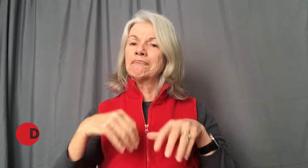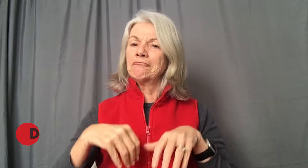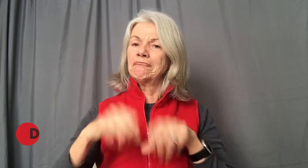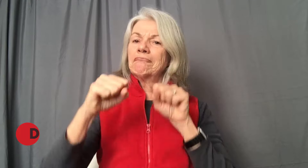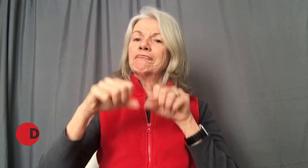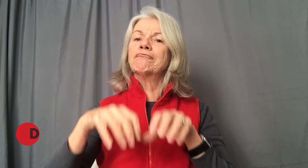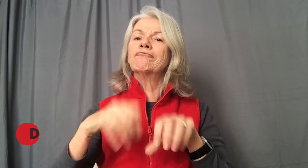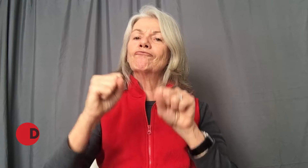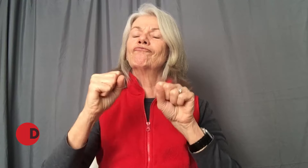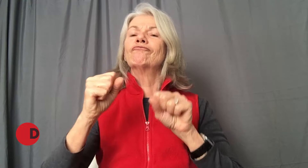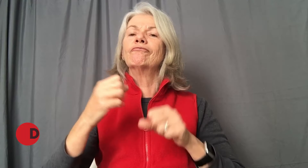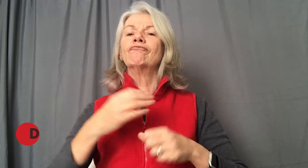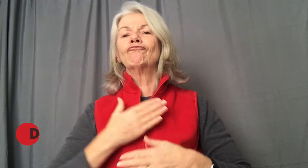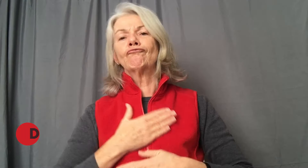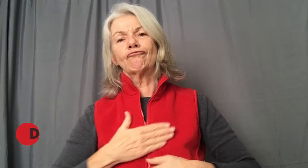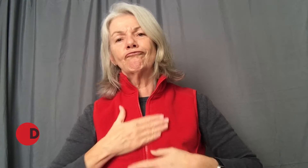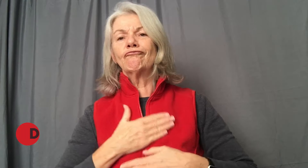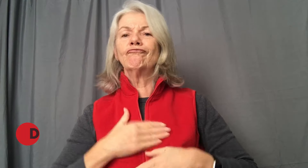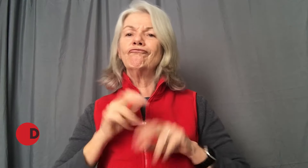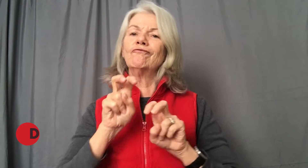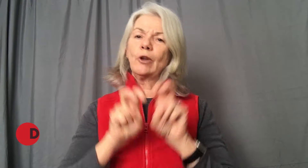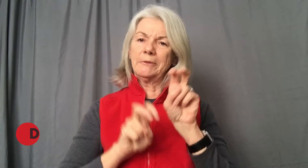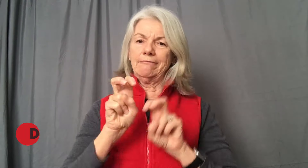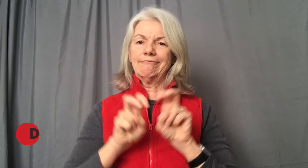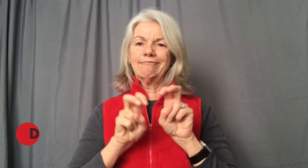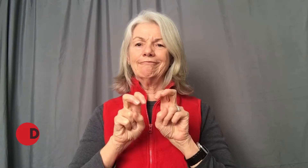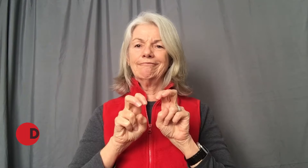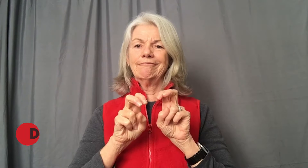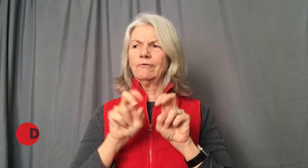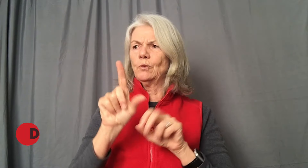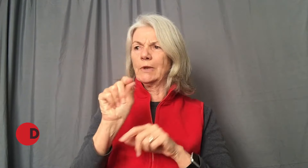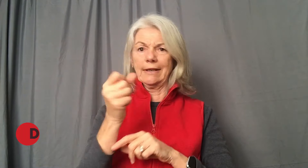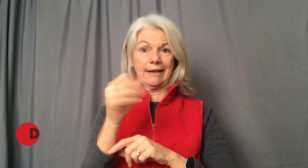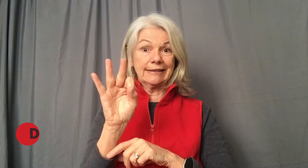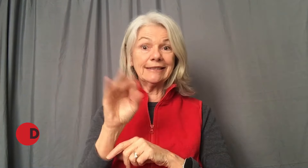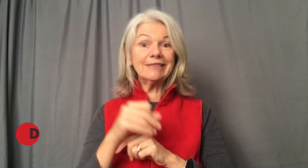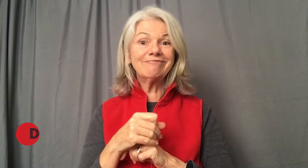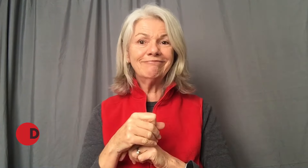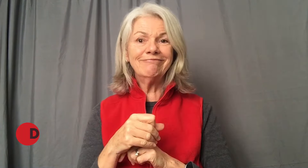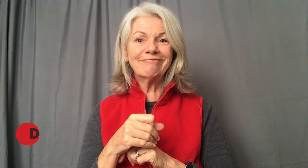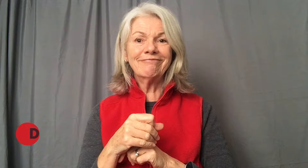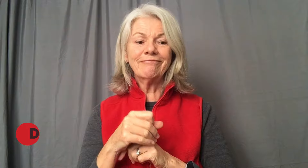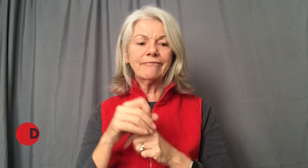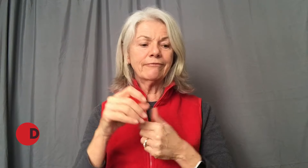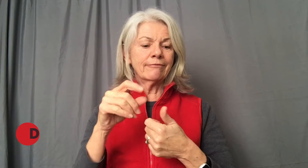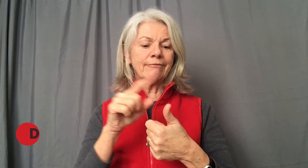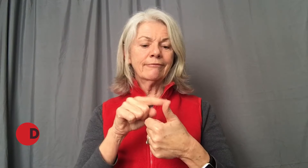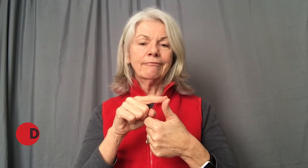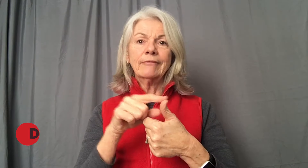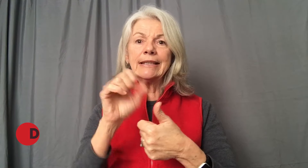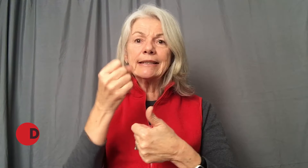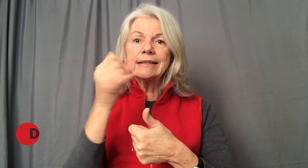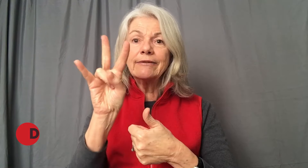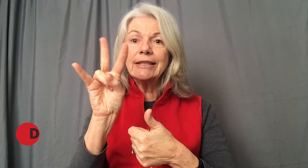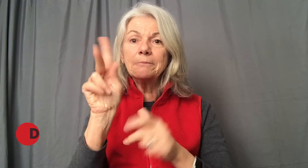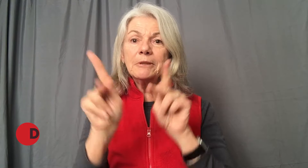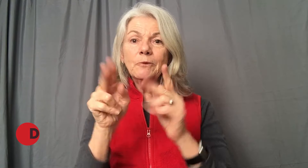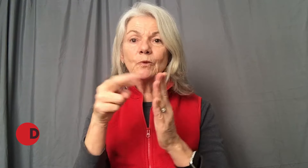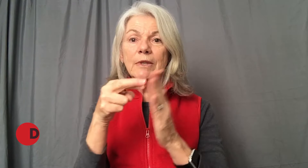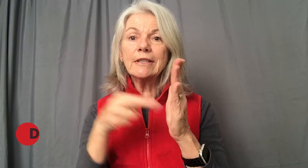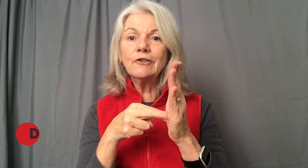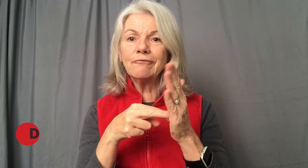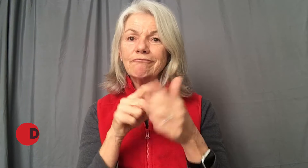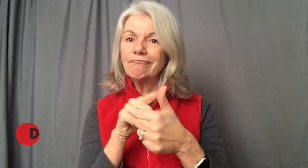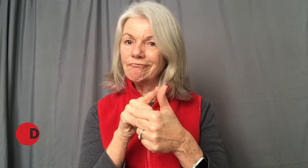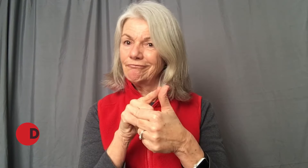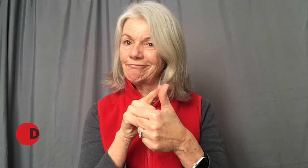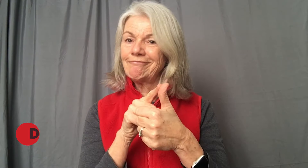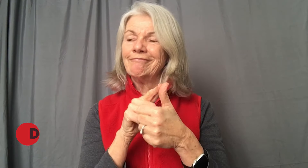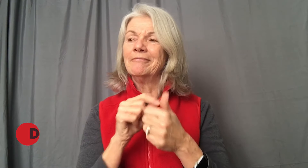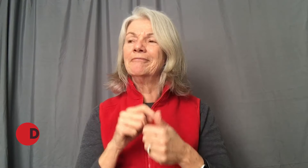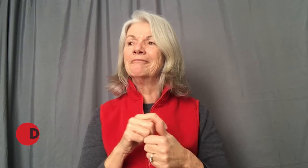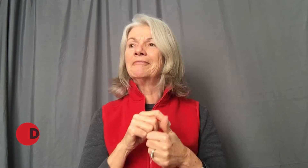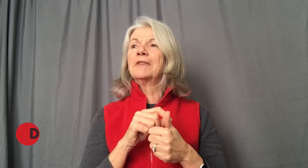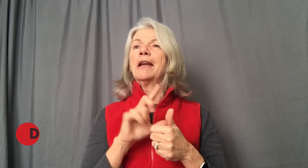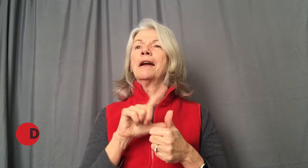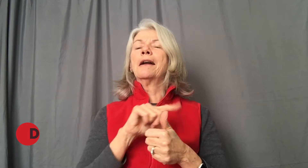to host a recreational tournament in 2019; 17 people registered.